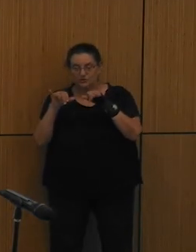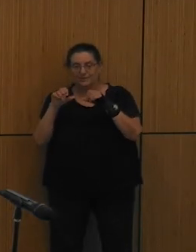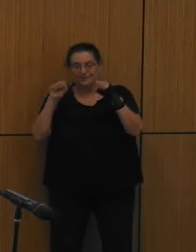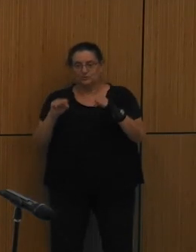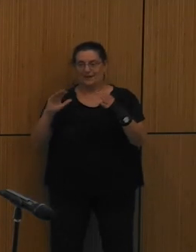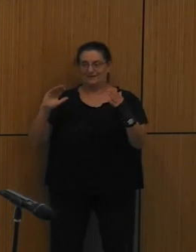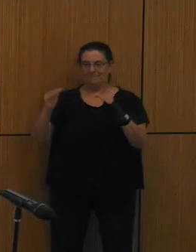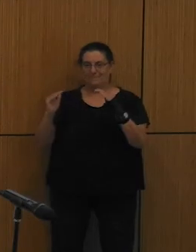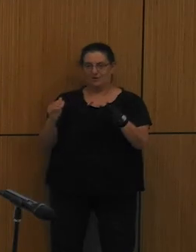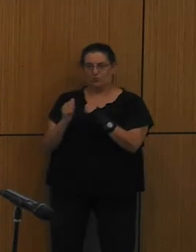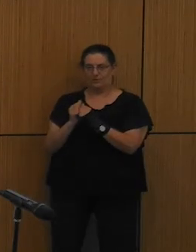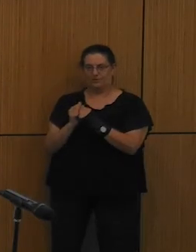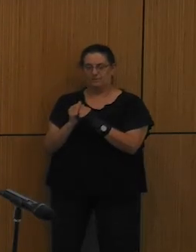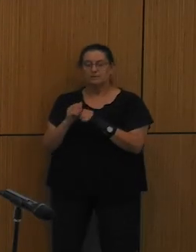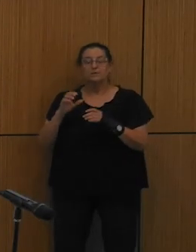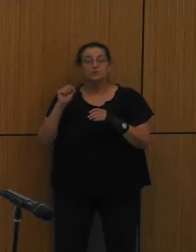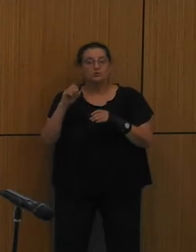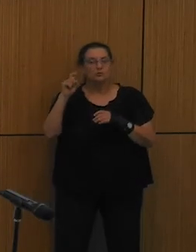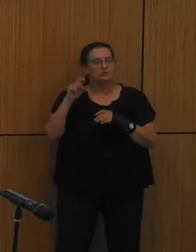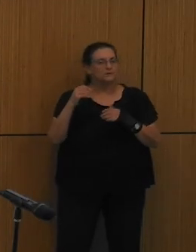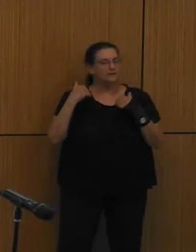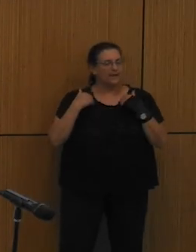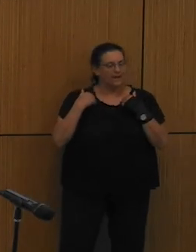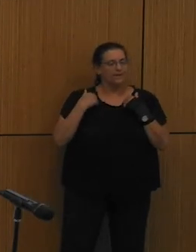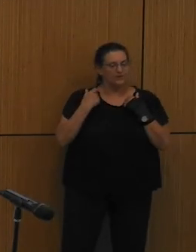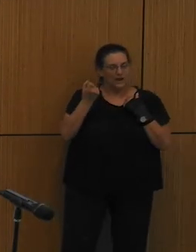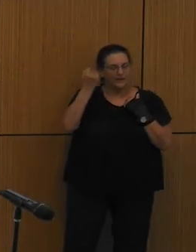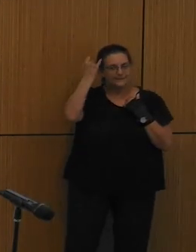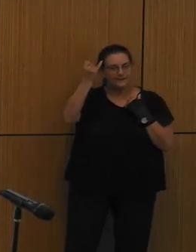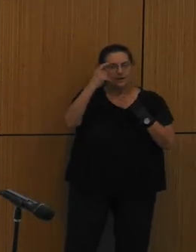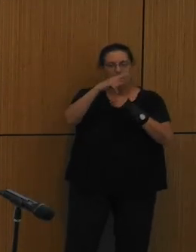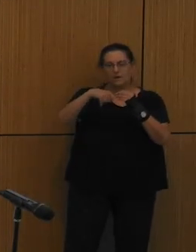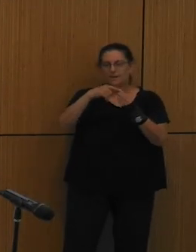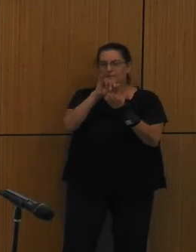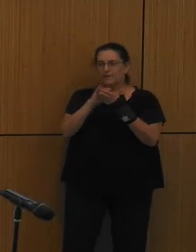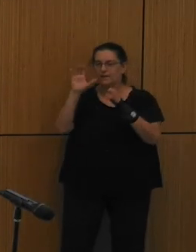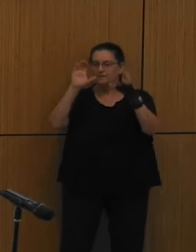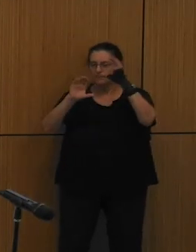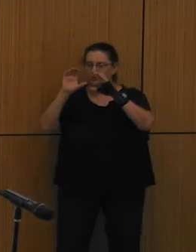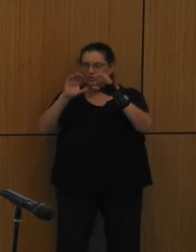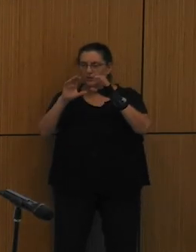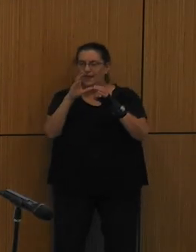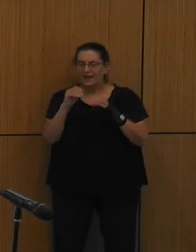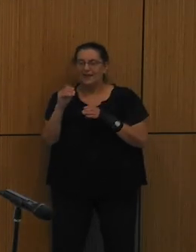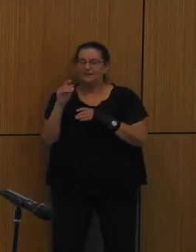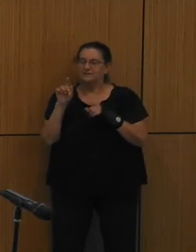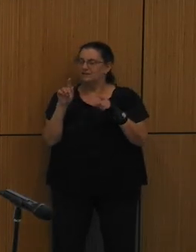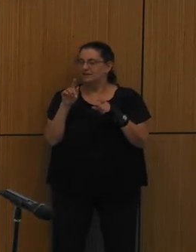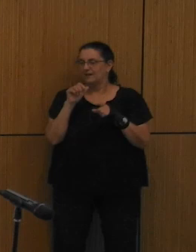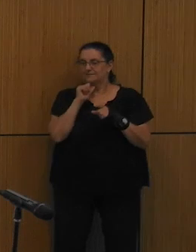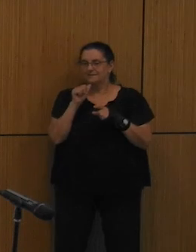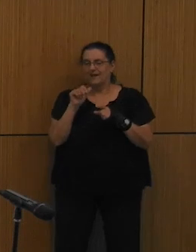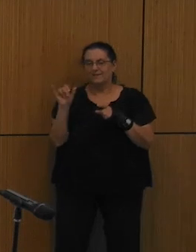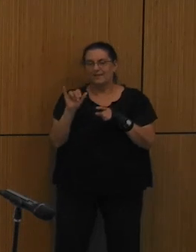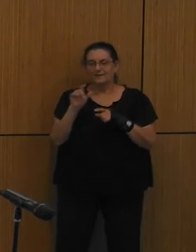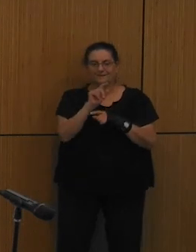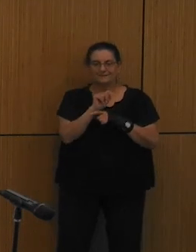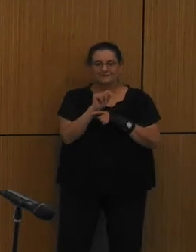You actually need to kind of have a good sense of what that chemical is and that it's going to be there in the sample. It's very much unlike TV science, where you give me a sample,